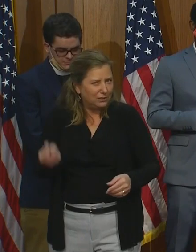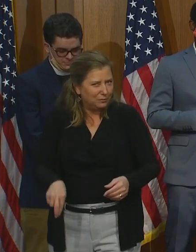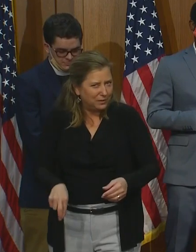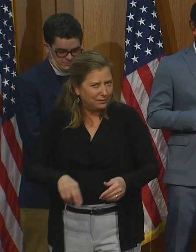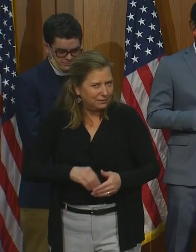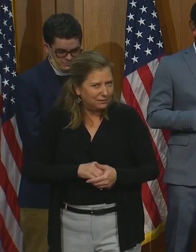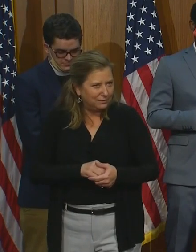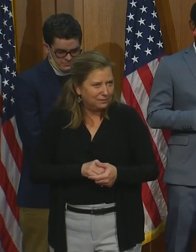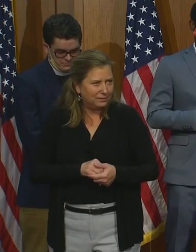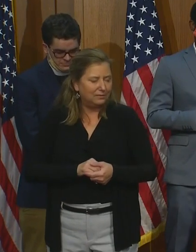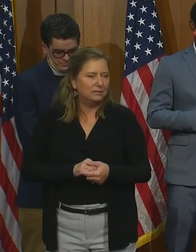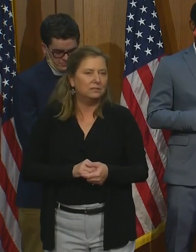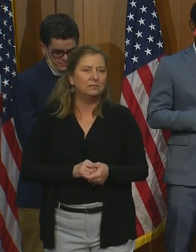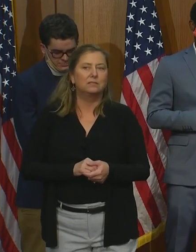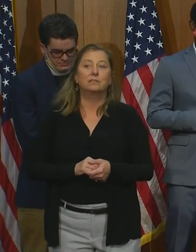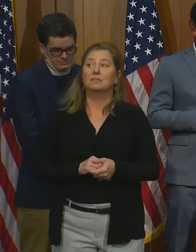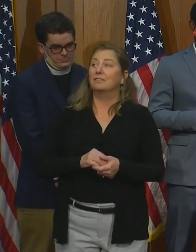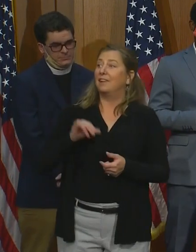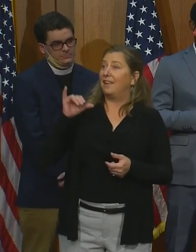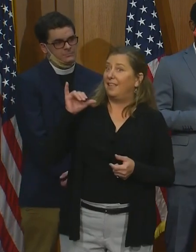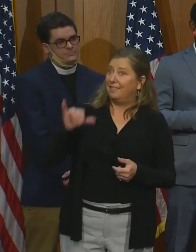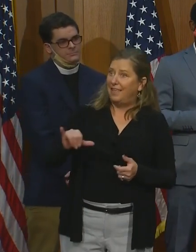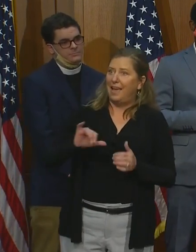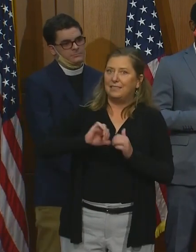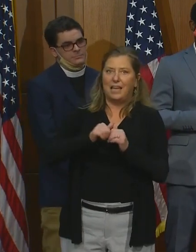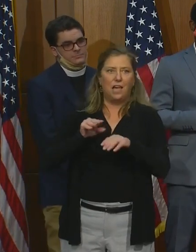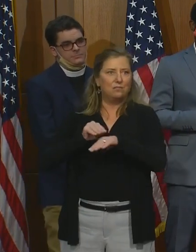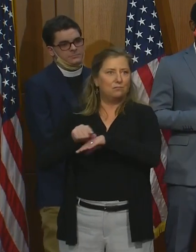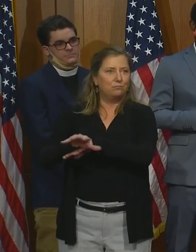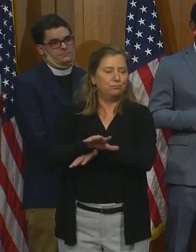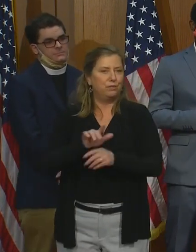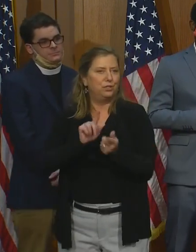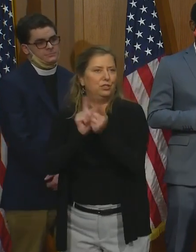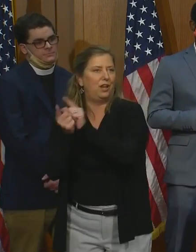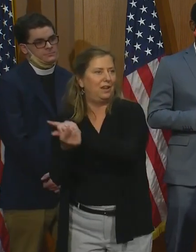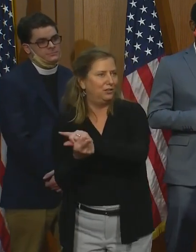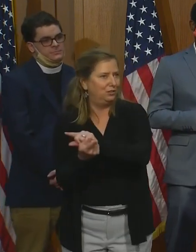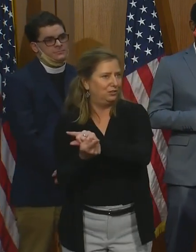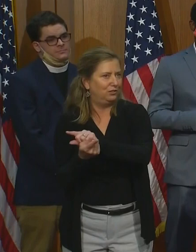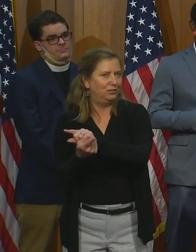RIGHT HERE. IT STARTED IN